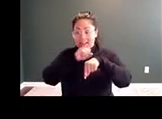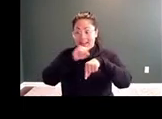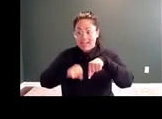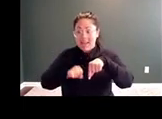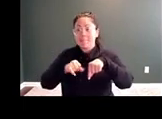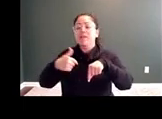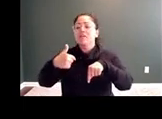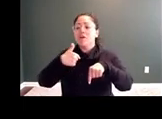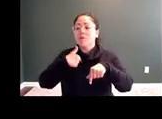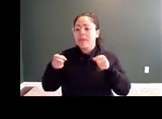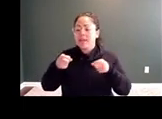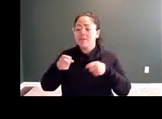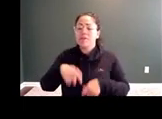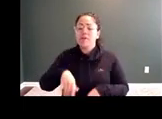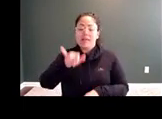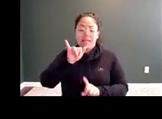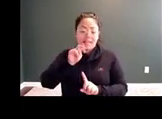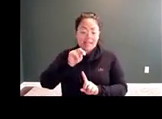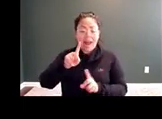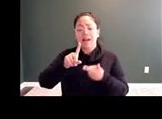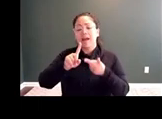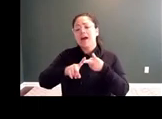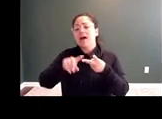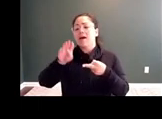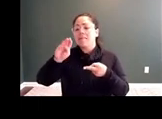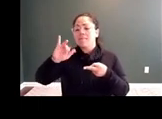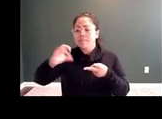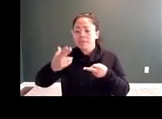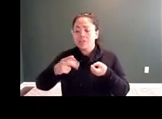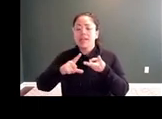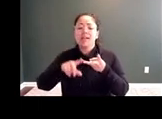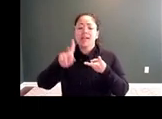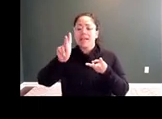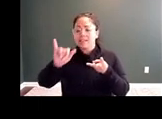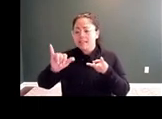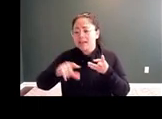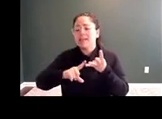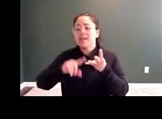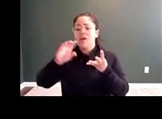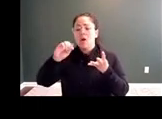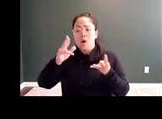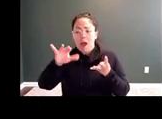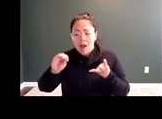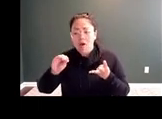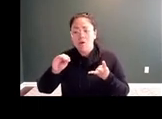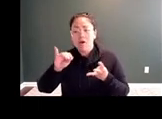all of Michigan, all of Kentucky, and then the Western half of Ohio. And that's the field office that I'm in,